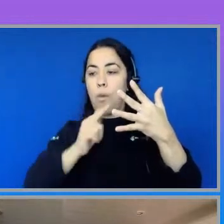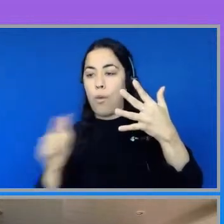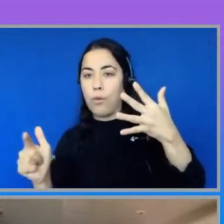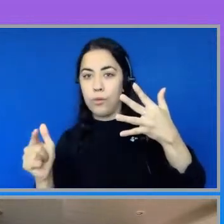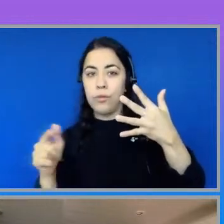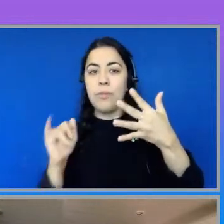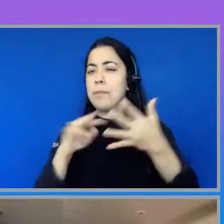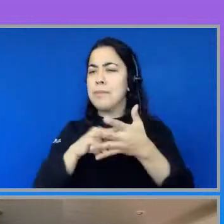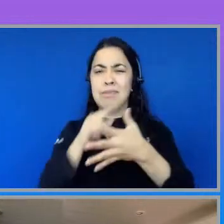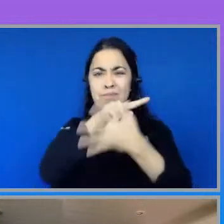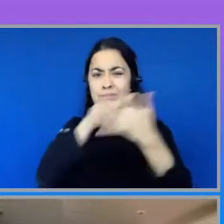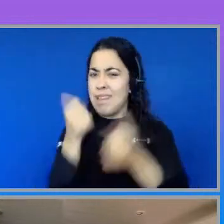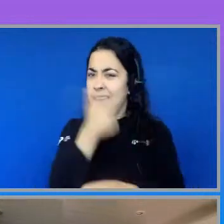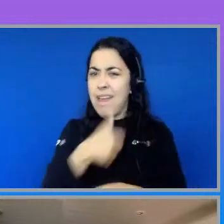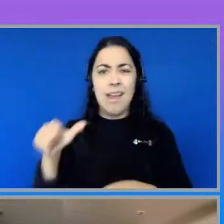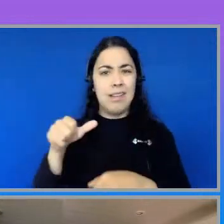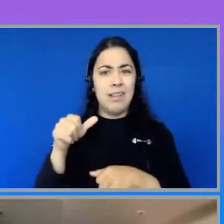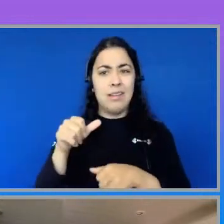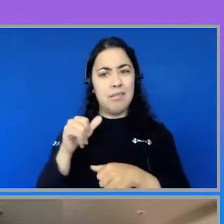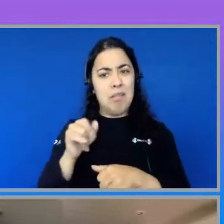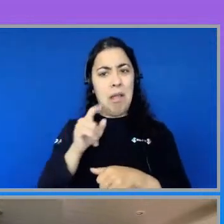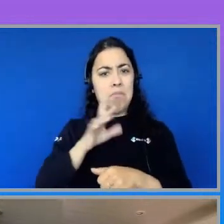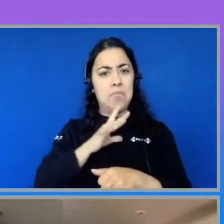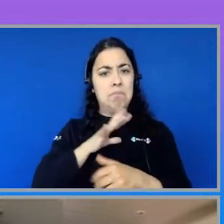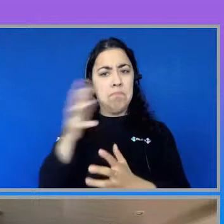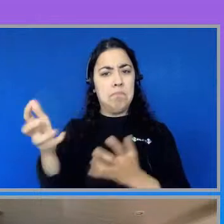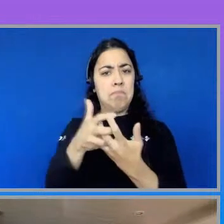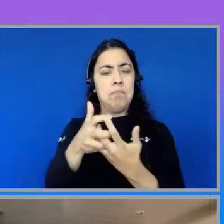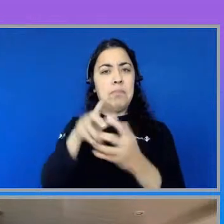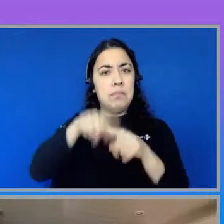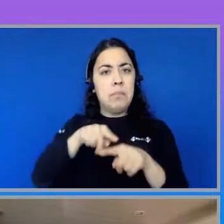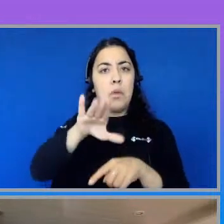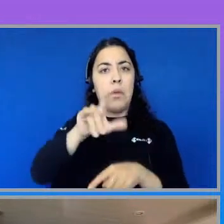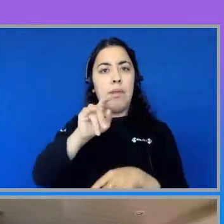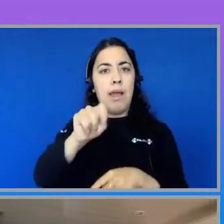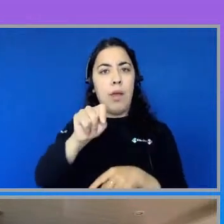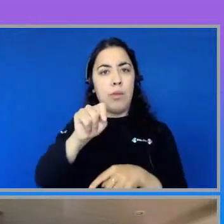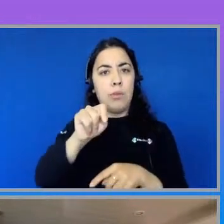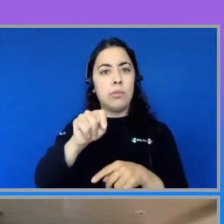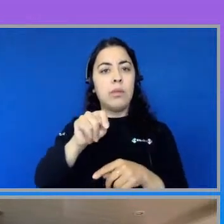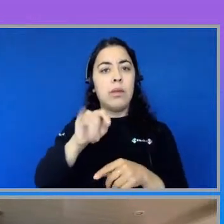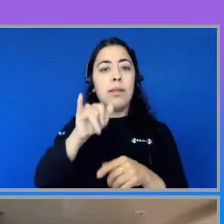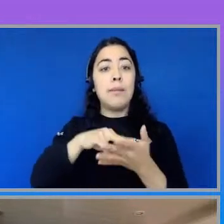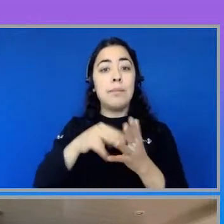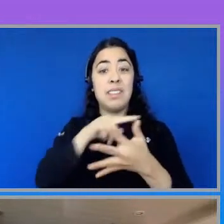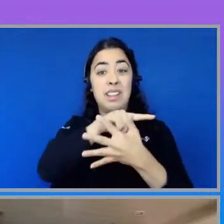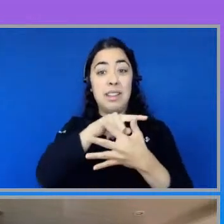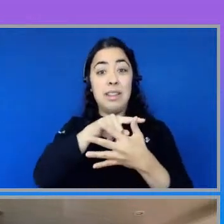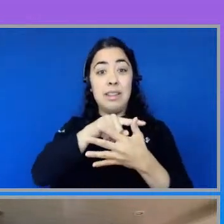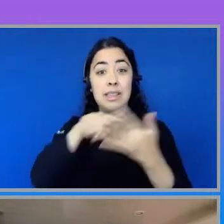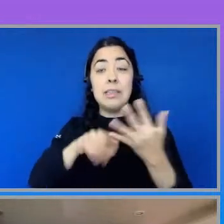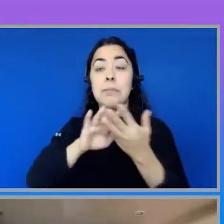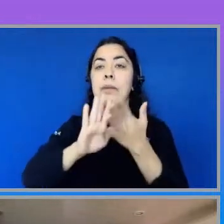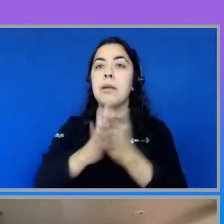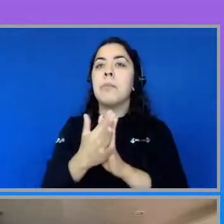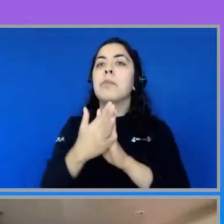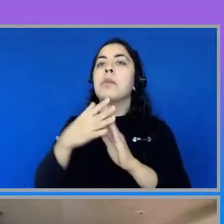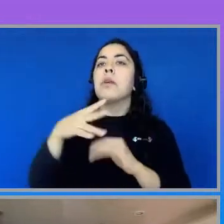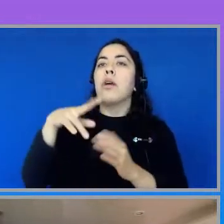those values a valid value for the layout type that you're in will cause the container to